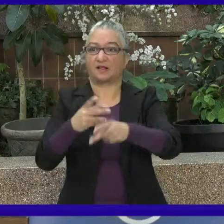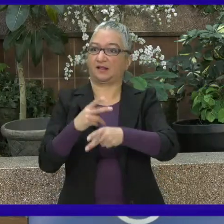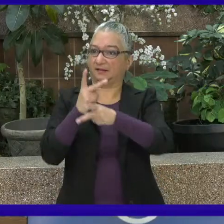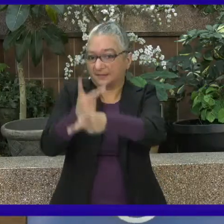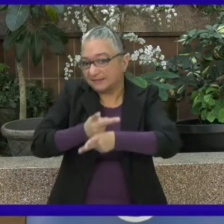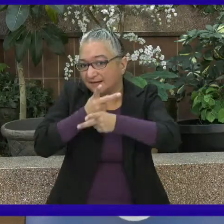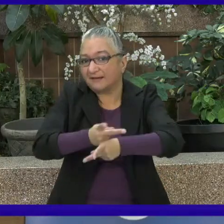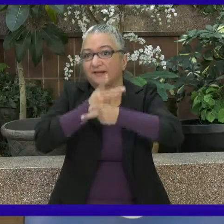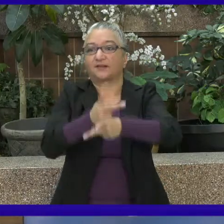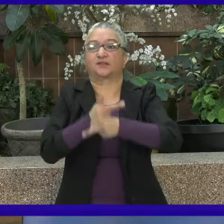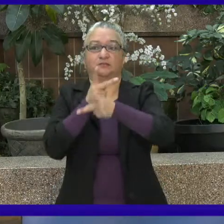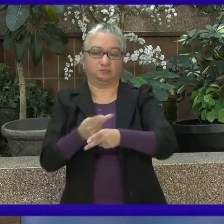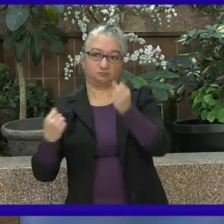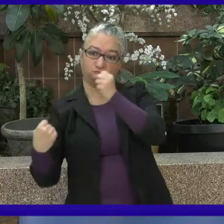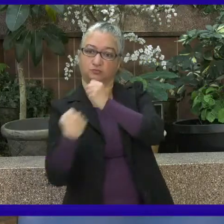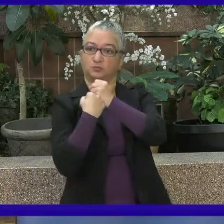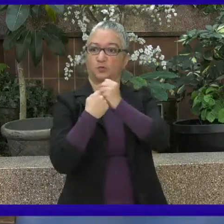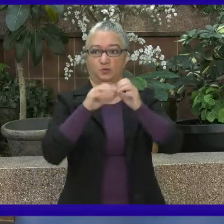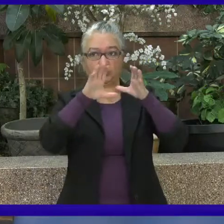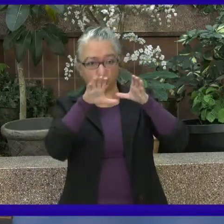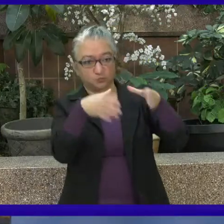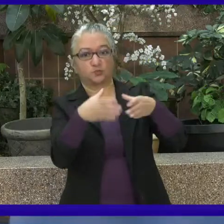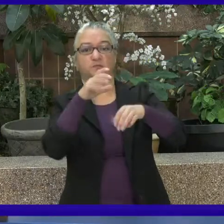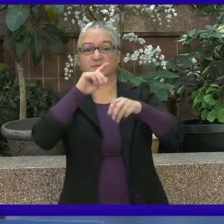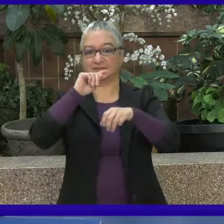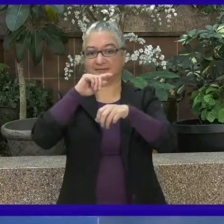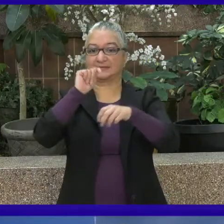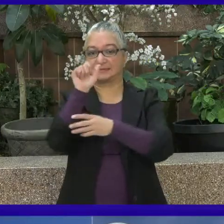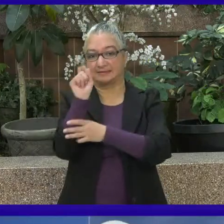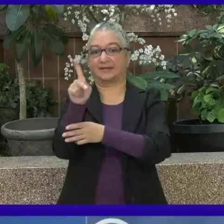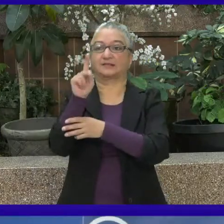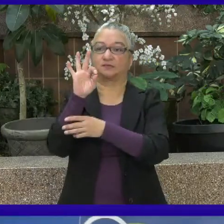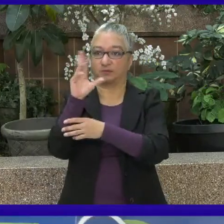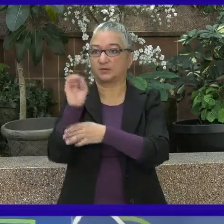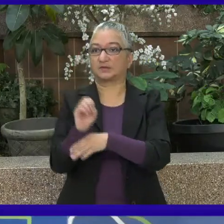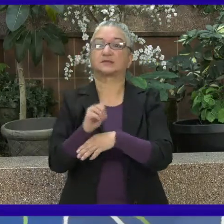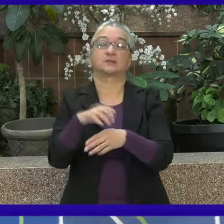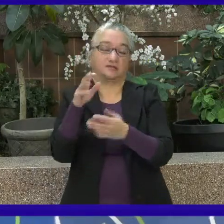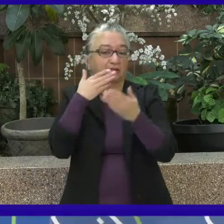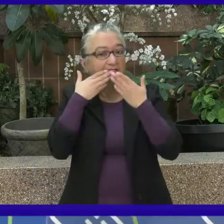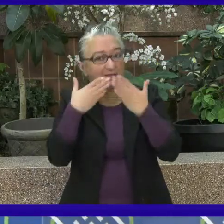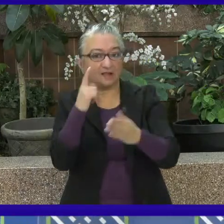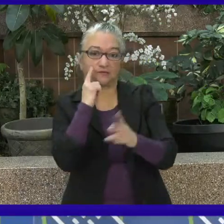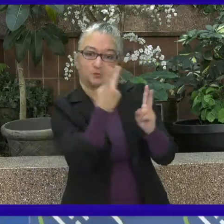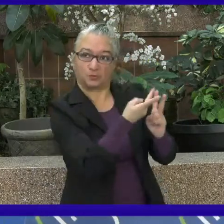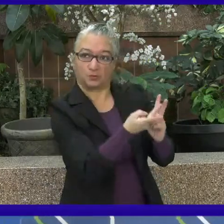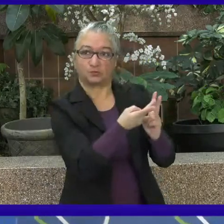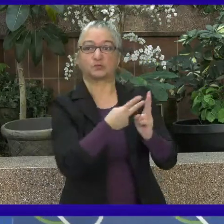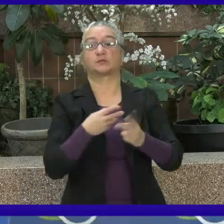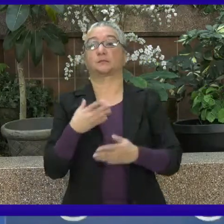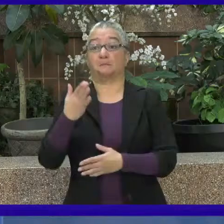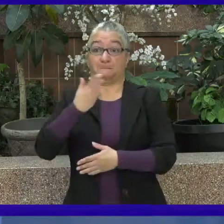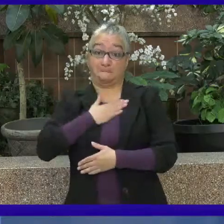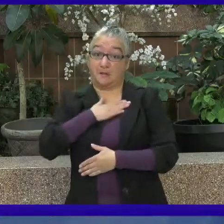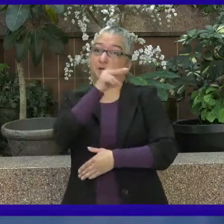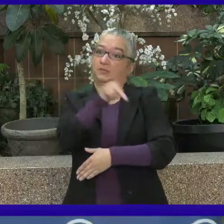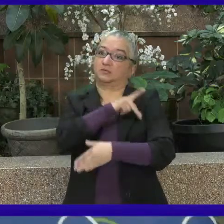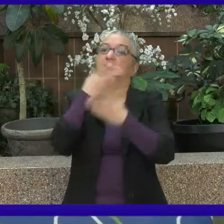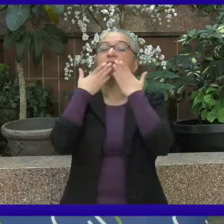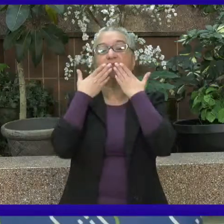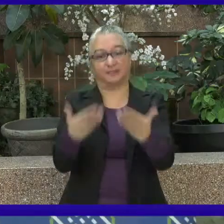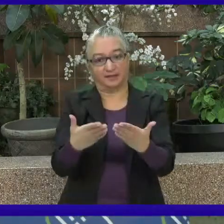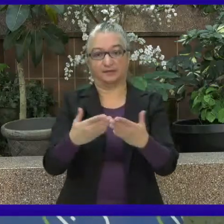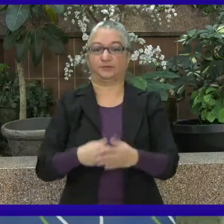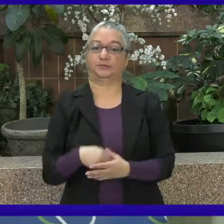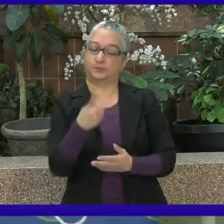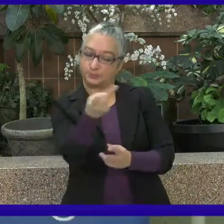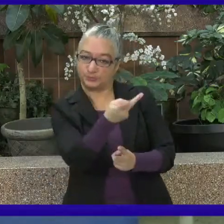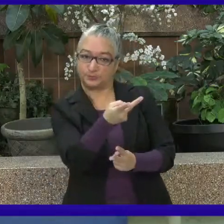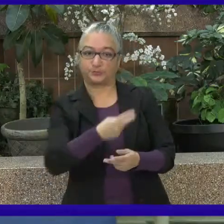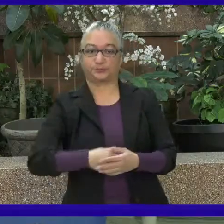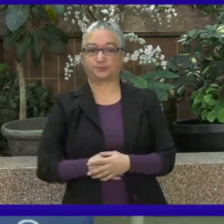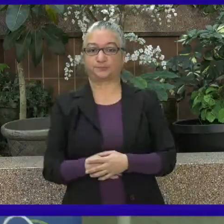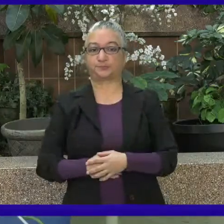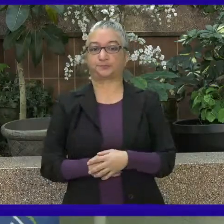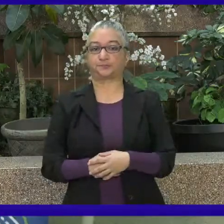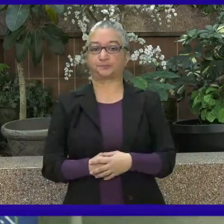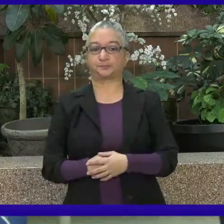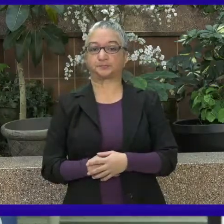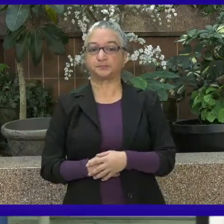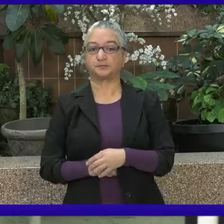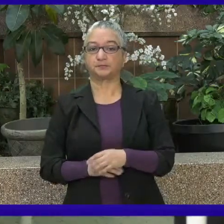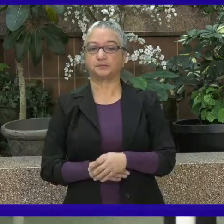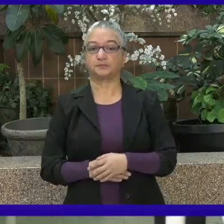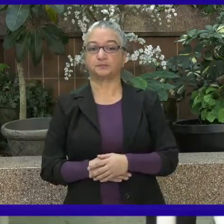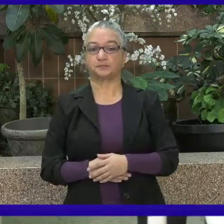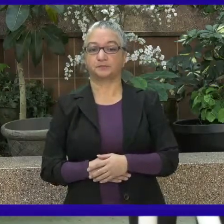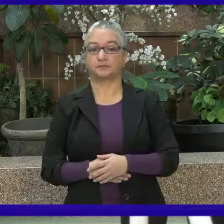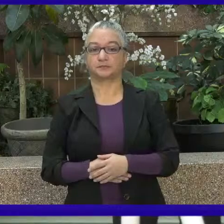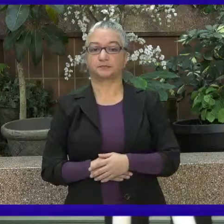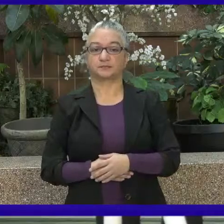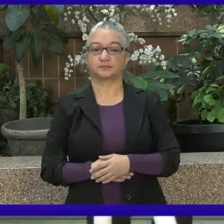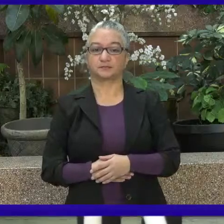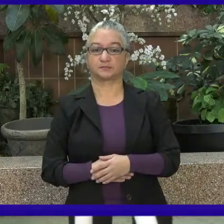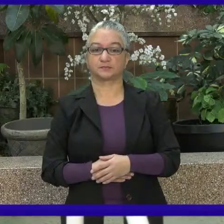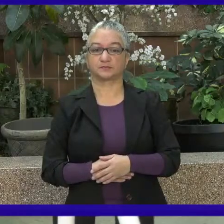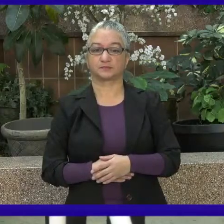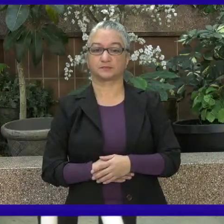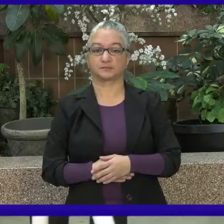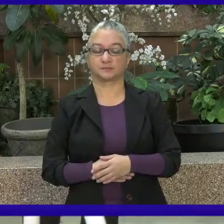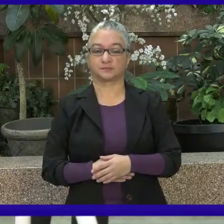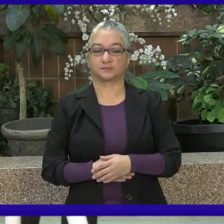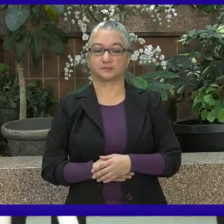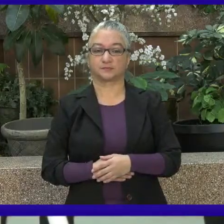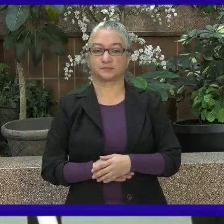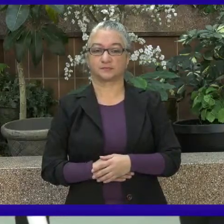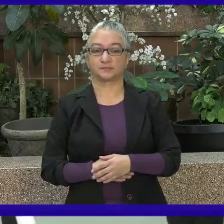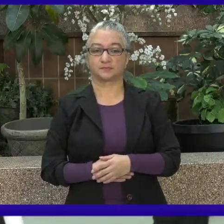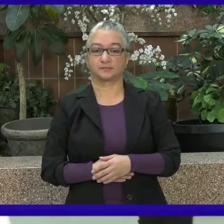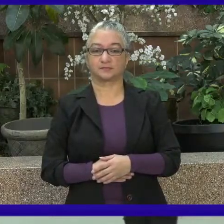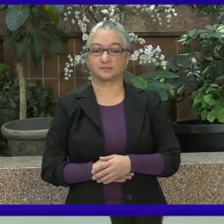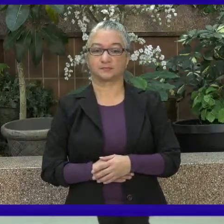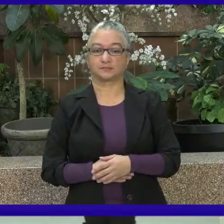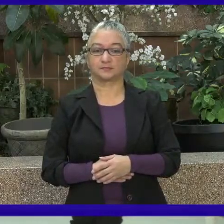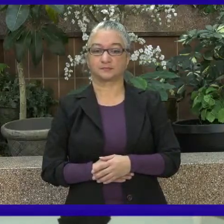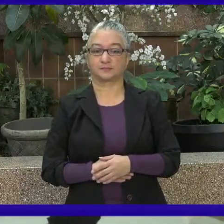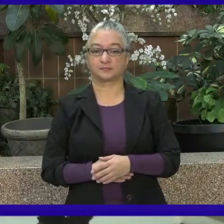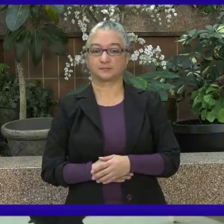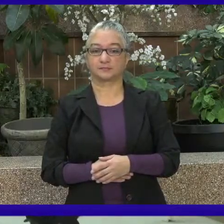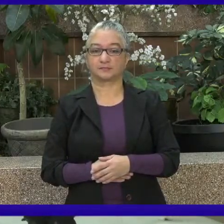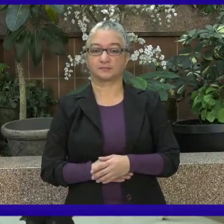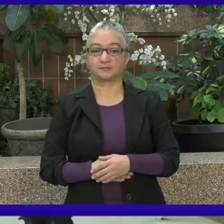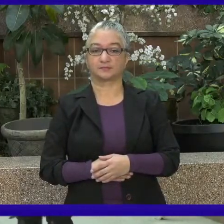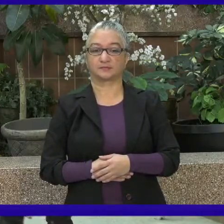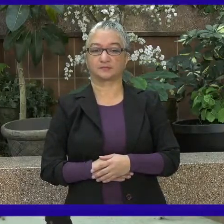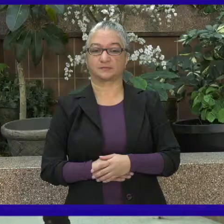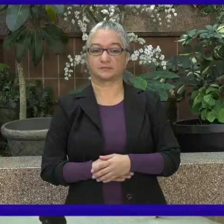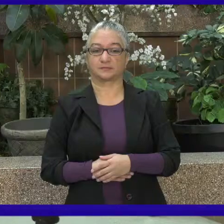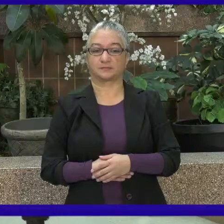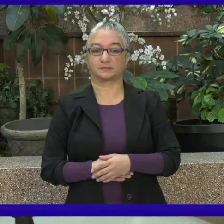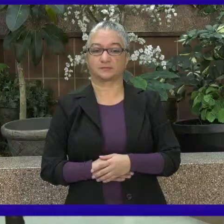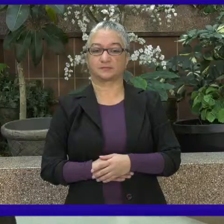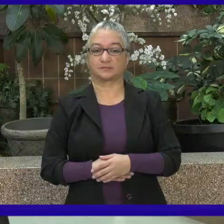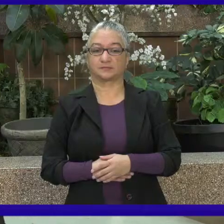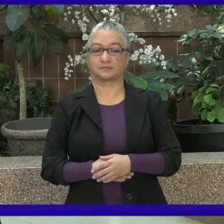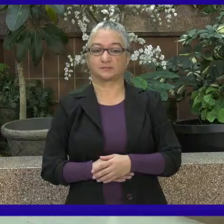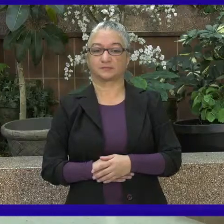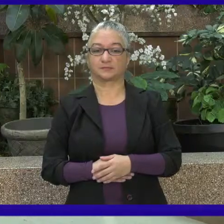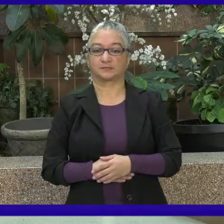accept these letters of from the lieutenant governor along with my appreciation as well